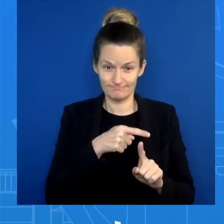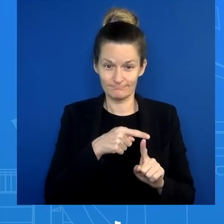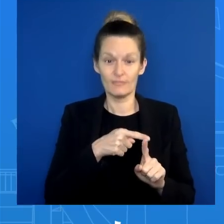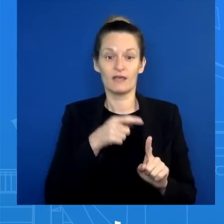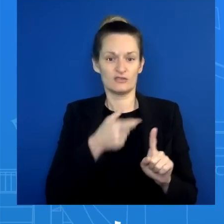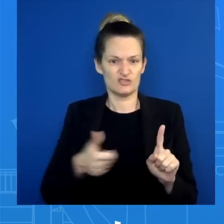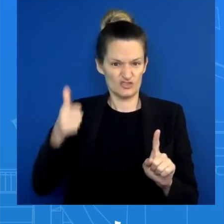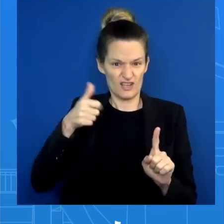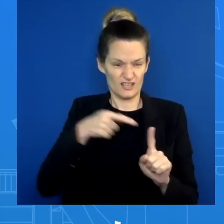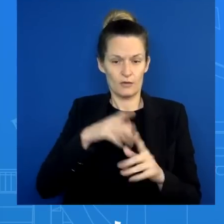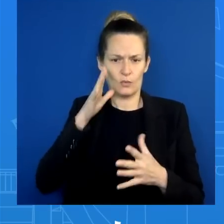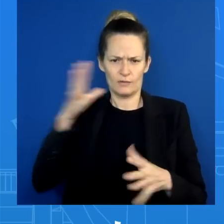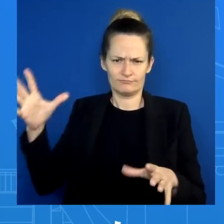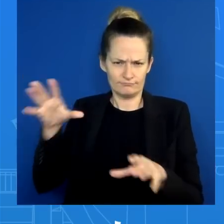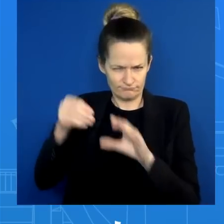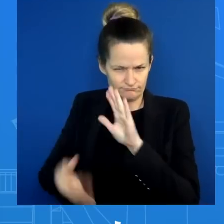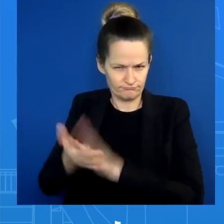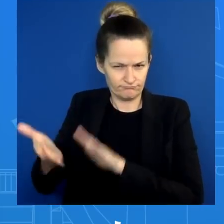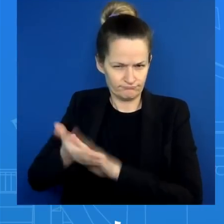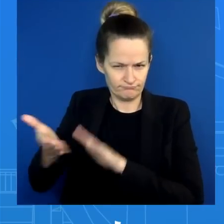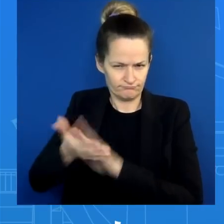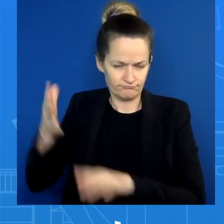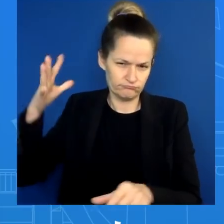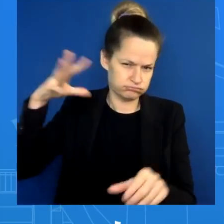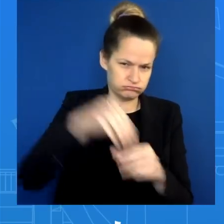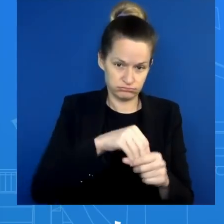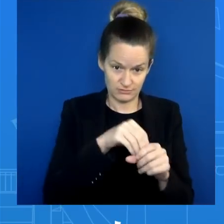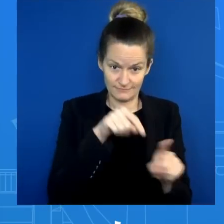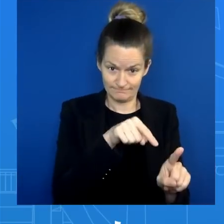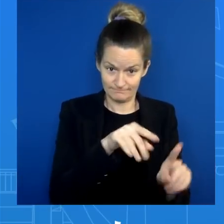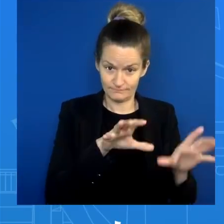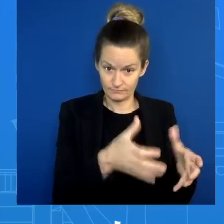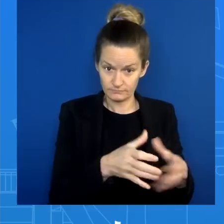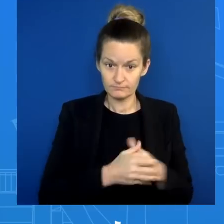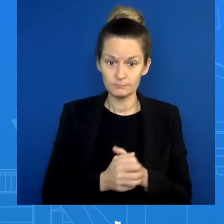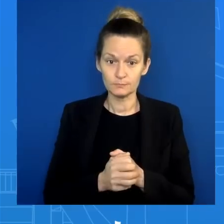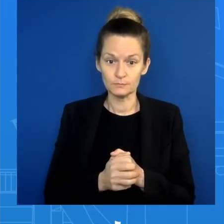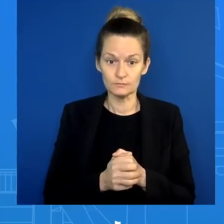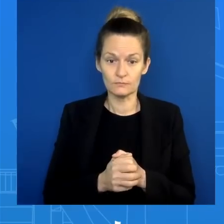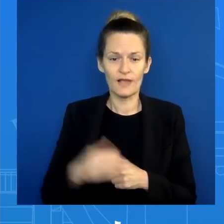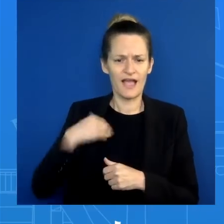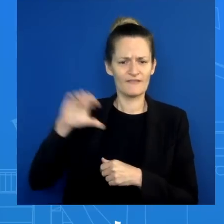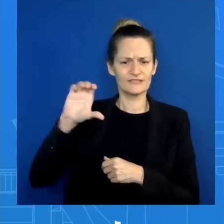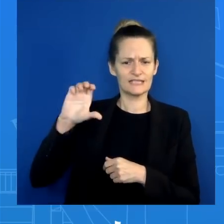It's live now. You should go check it out, which is a one stop shop for funding opportunities,